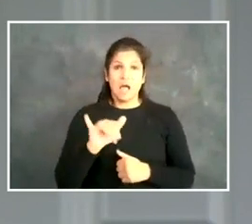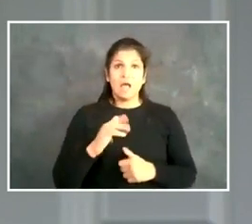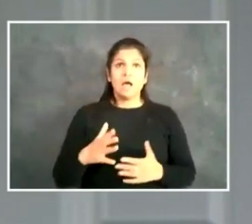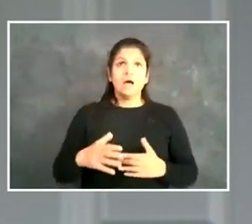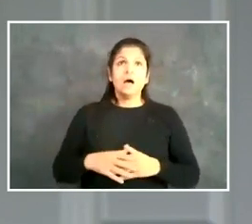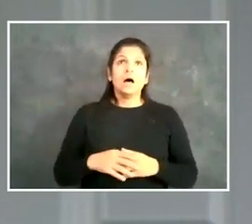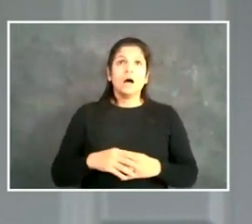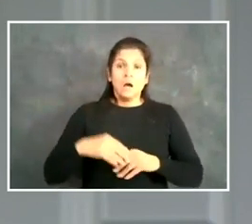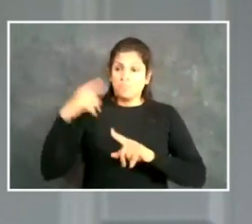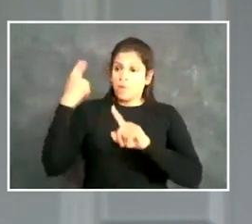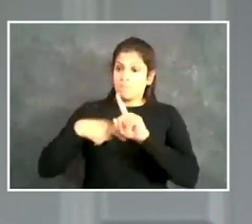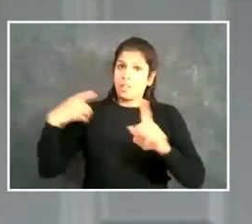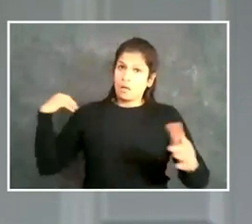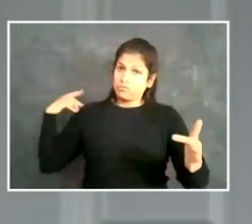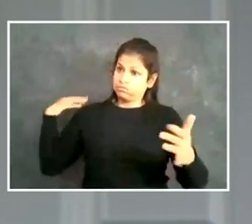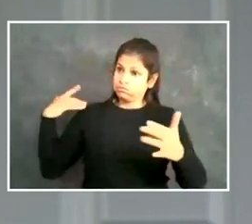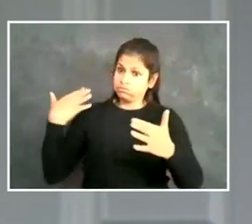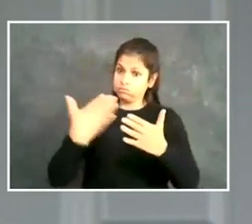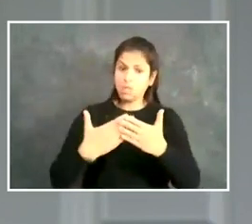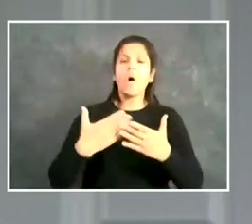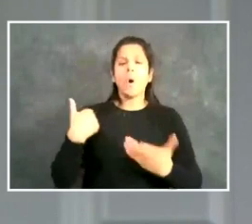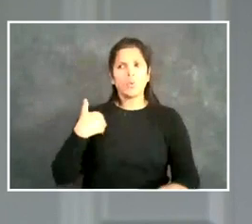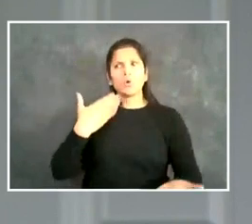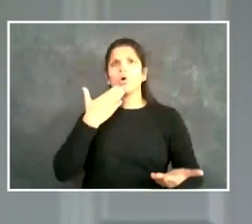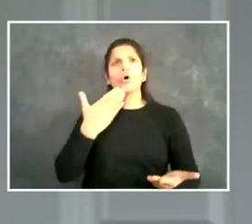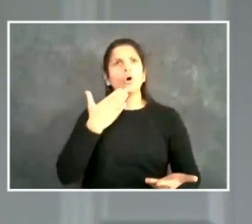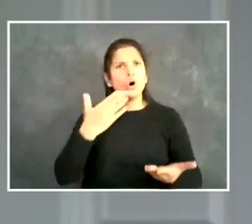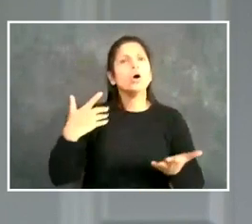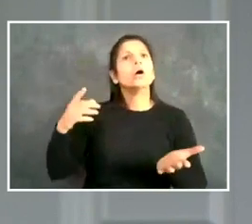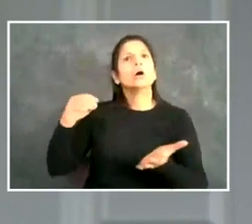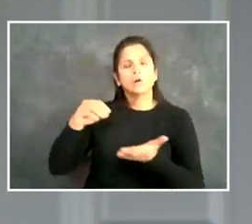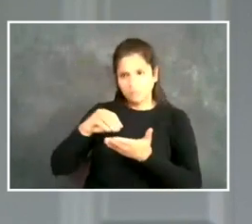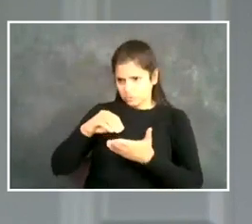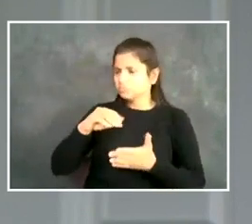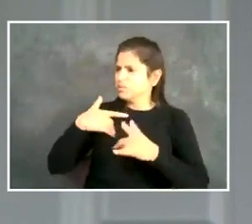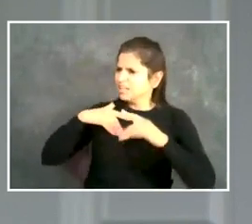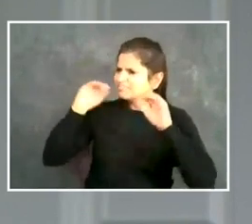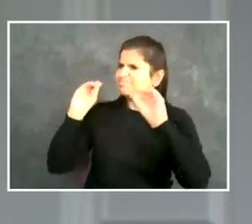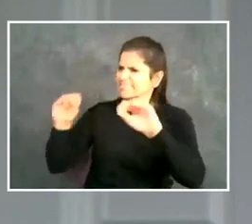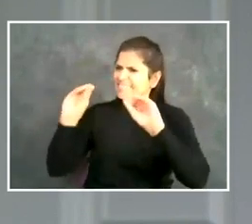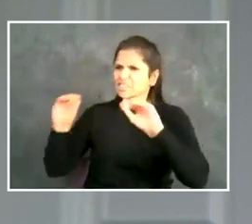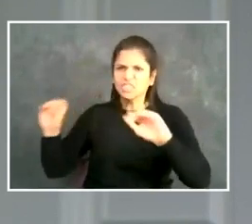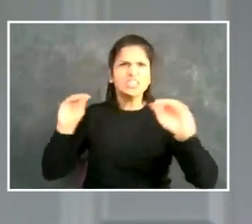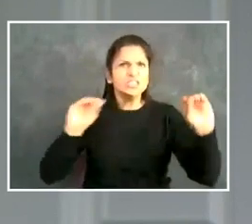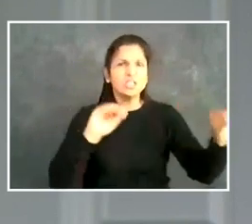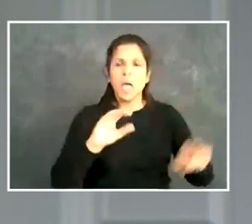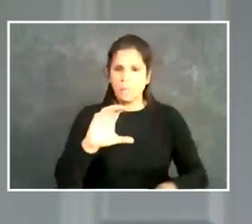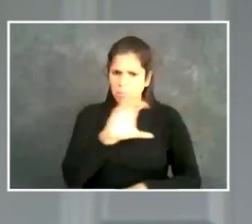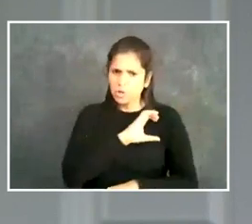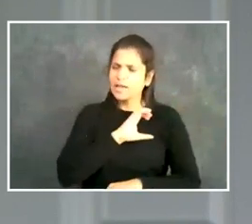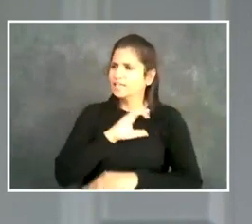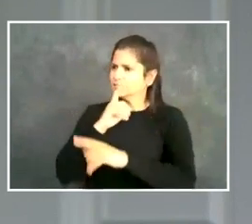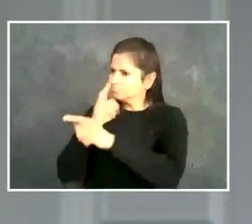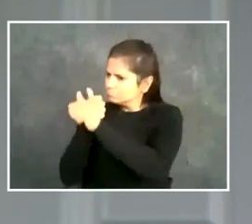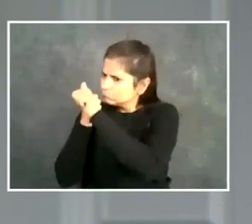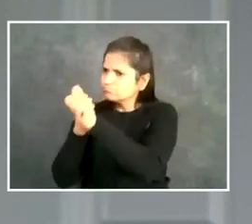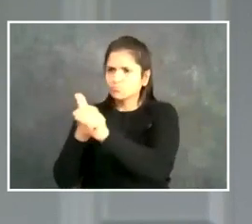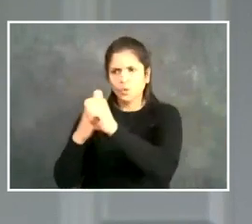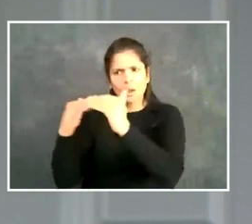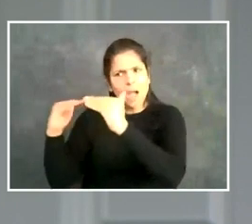ARE BEYOND, AT THIS POINT, ASKING PEOPLE TO COMPLY. WE CANNOT HAVE, FOR THE THIRD